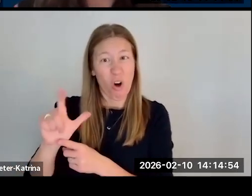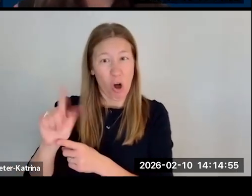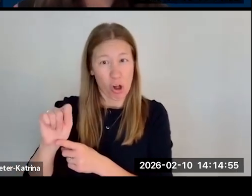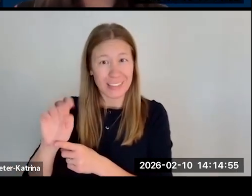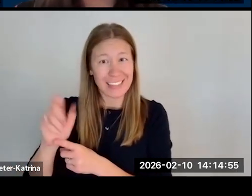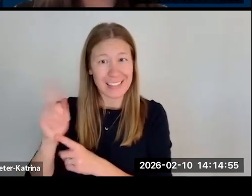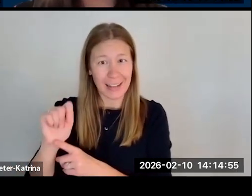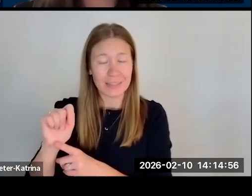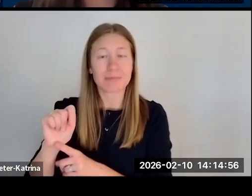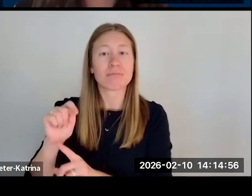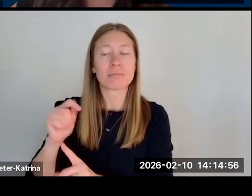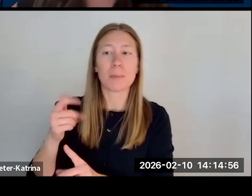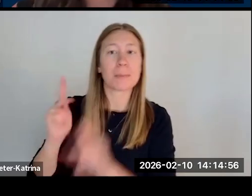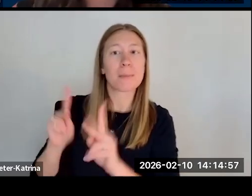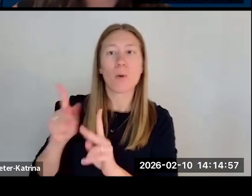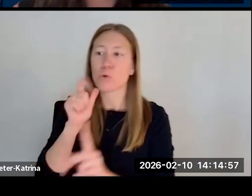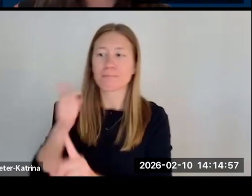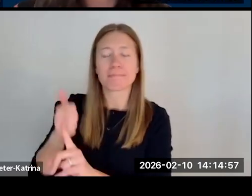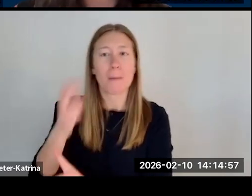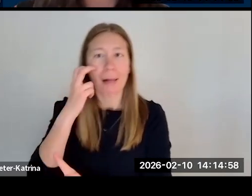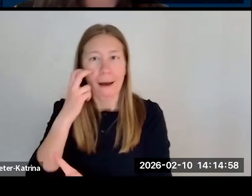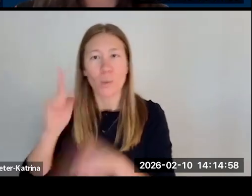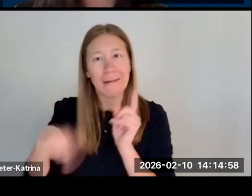or who can't see very well to be able to understand